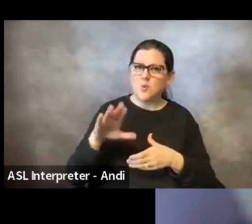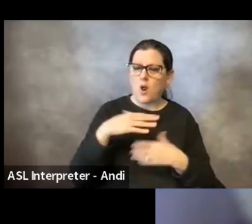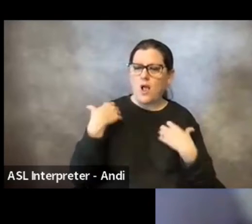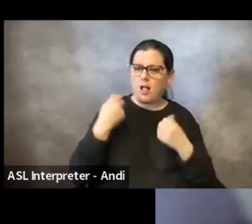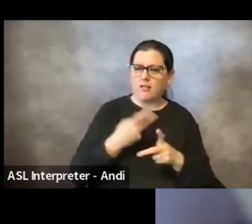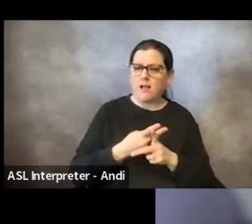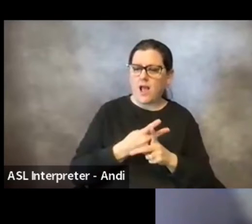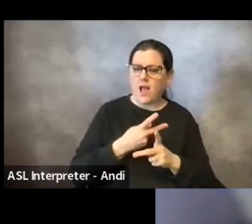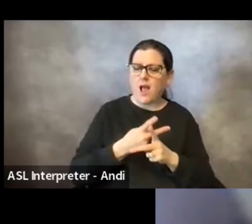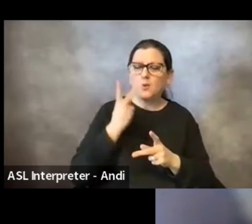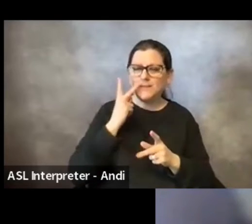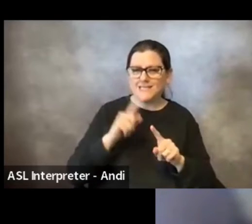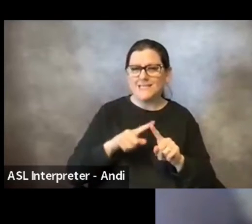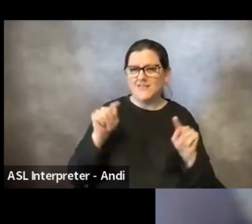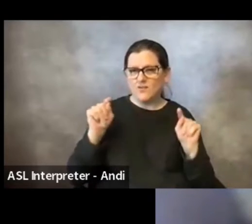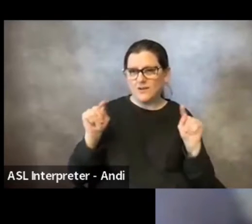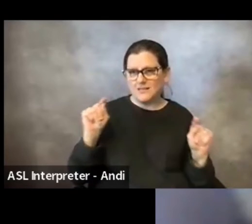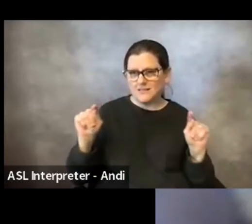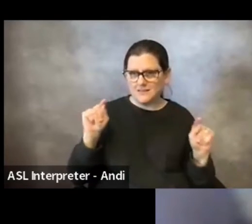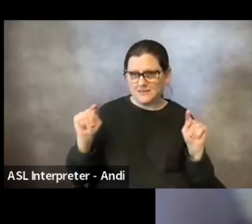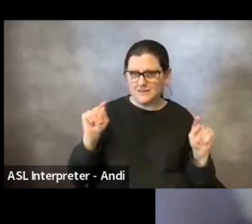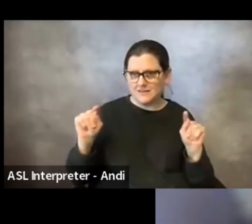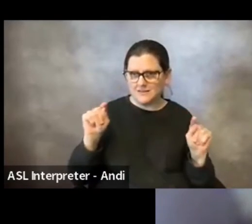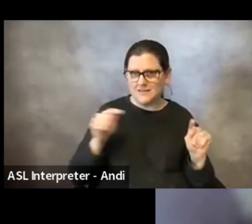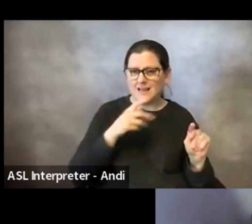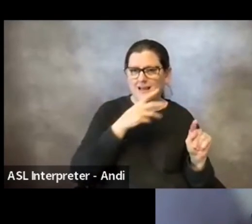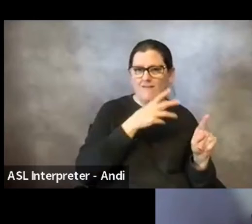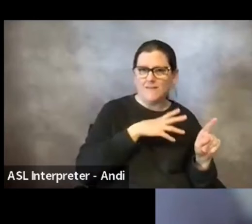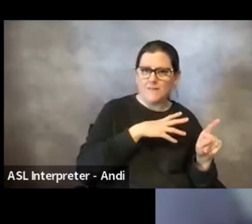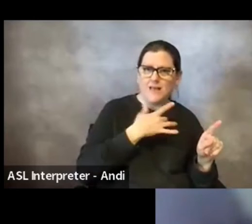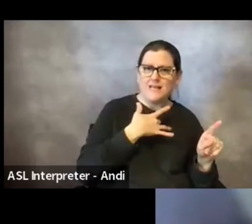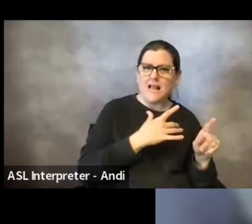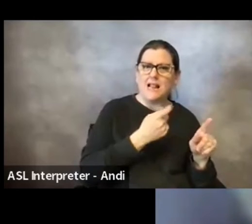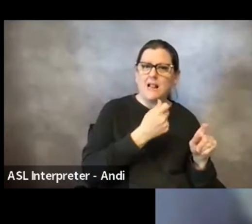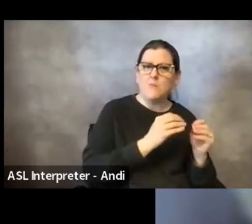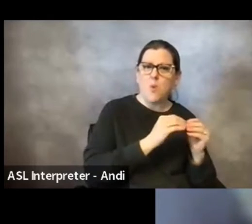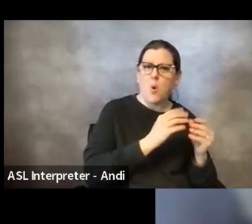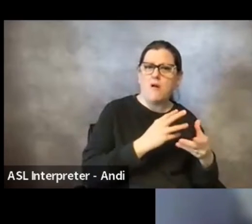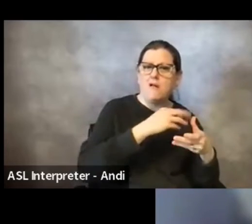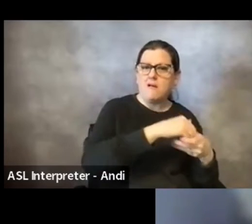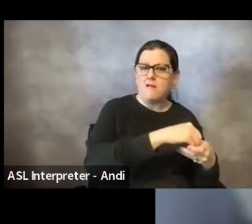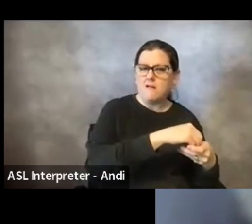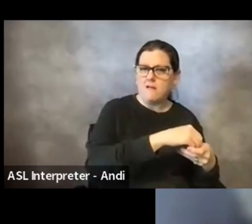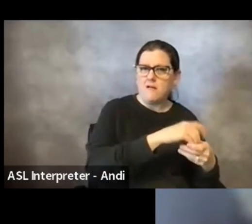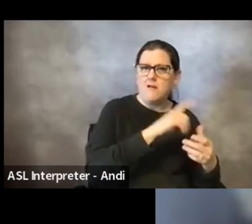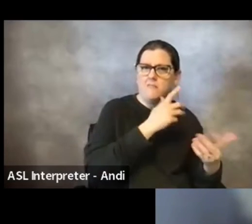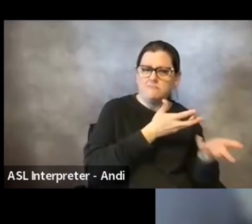some differences, there were females a bit more engaged with interfacing with health care